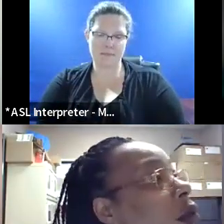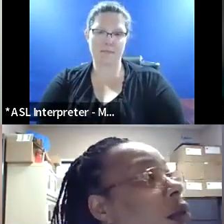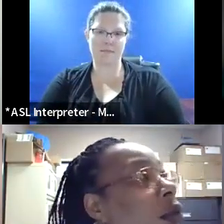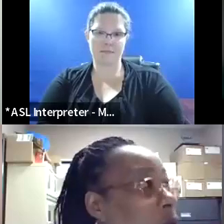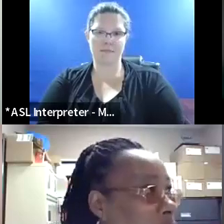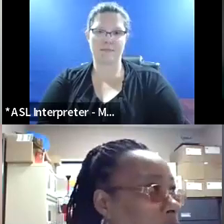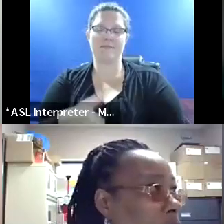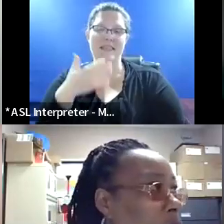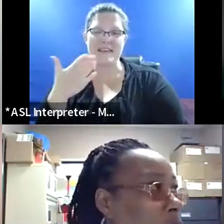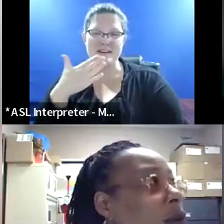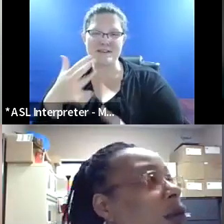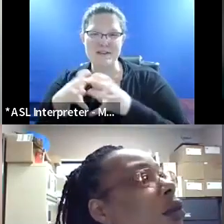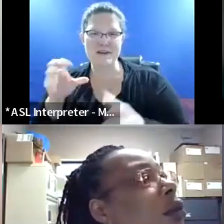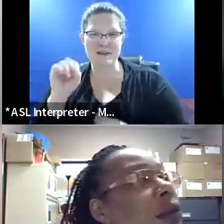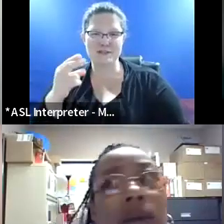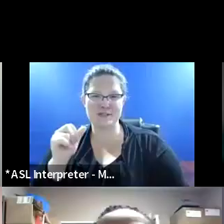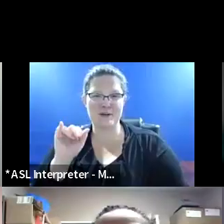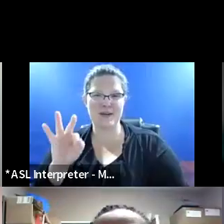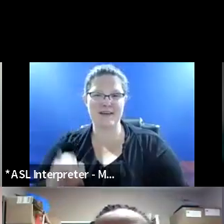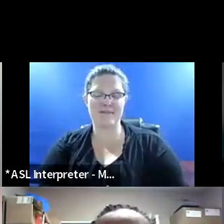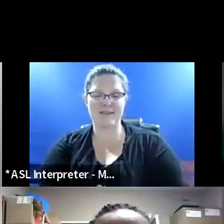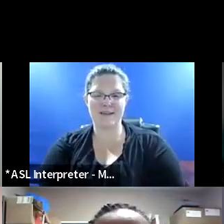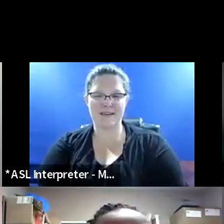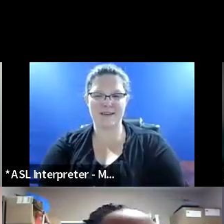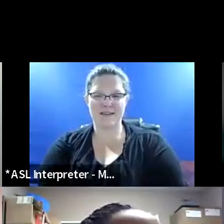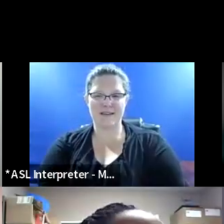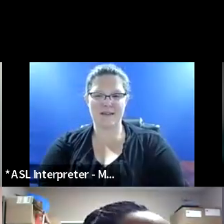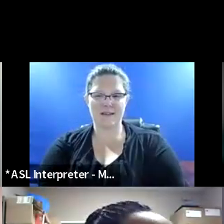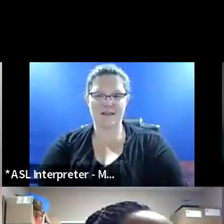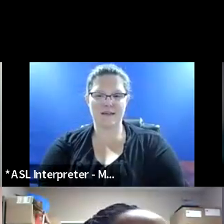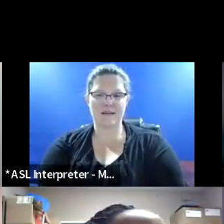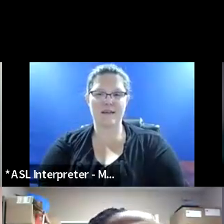I'LL PUT MY E-MAIL IN THE CHAT AND ANYBODY WHO WANTS TO REACH OUT TO ME ABOUT FURTHER INFORMATION, PRESENTATIONS ABOUT WHAT WE'RE DOING I'M WILLING TO SPEAK TO ANYBODY ABOUT REENTRY AT ANY TIME. THANK YOU, THIS WAS AWESOME.